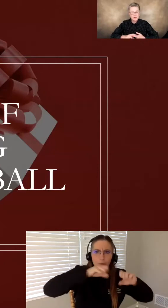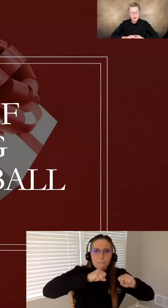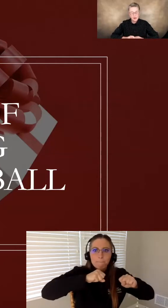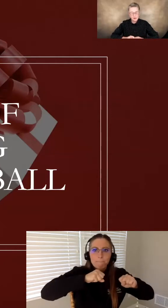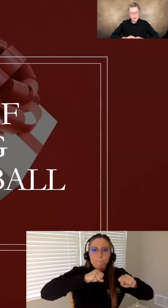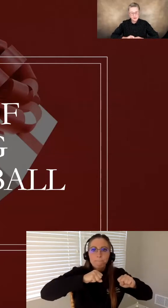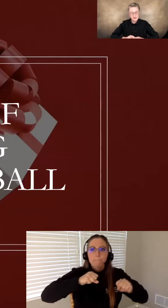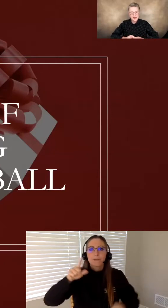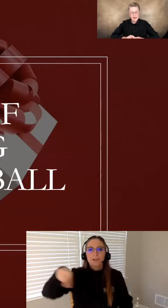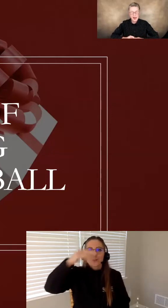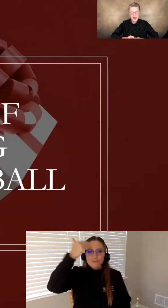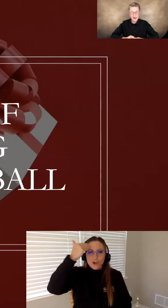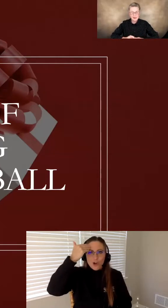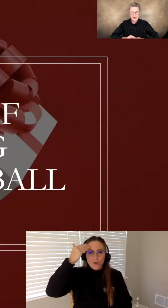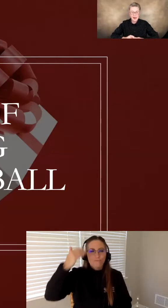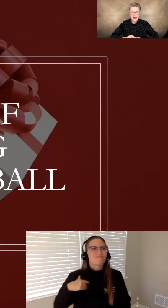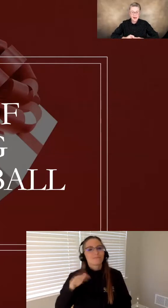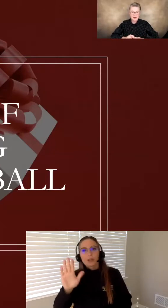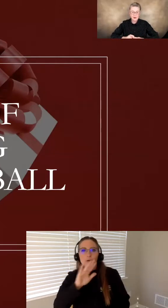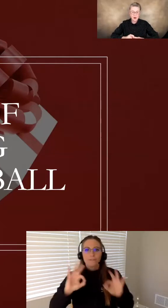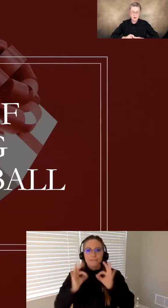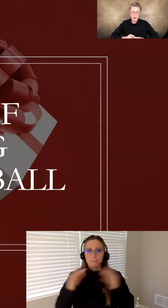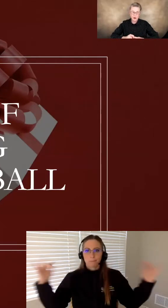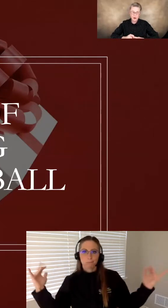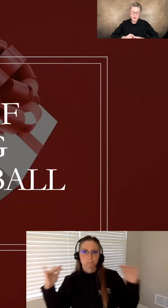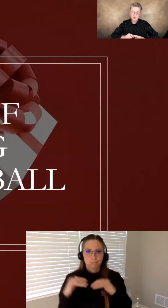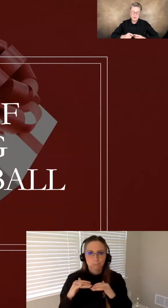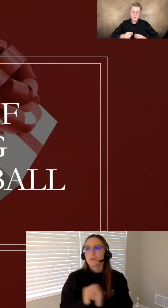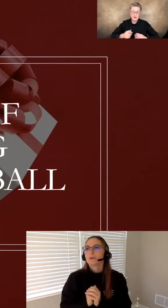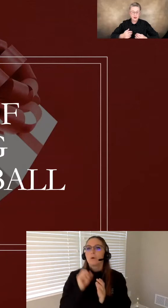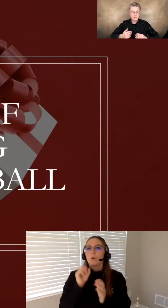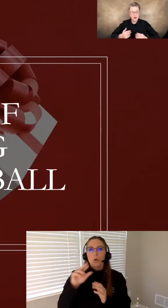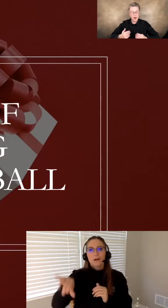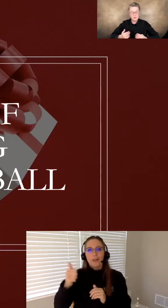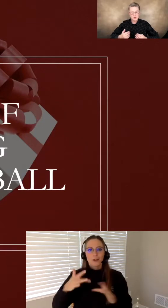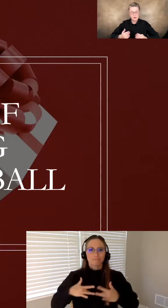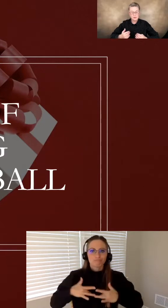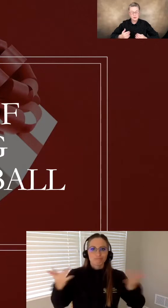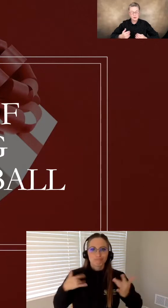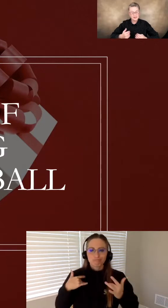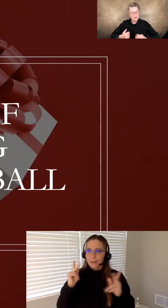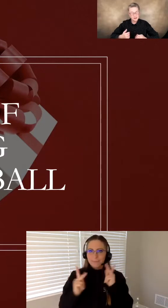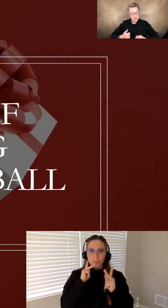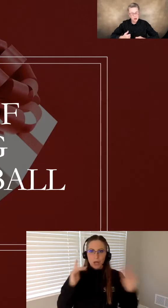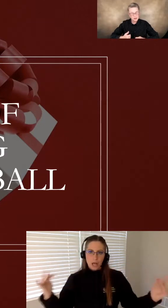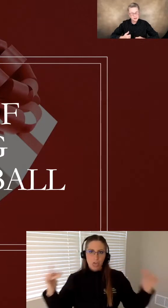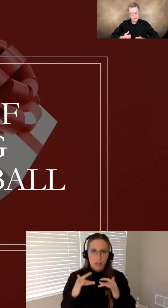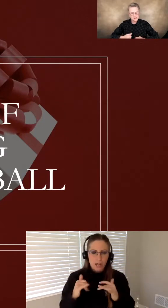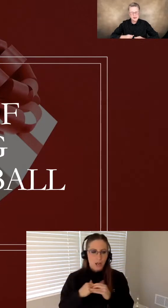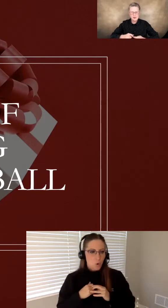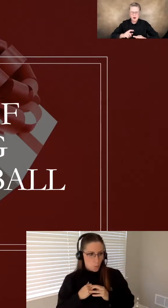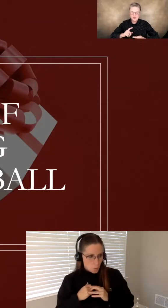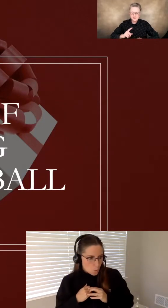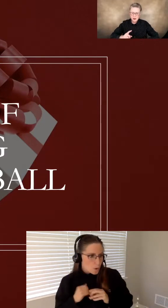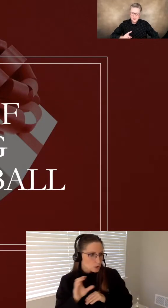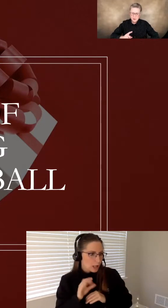gatherings and at other fun times when people are stealing chocolates there are some people